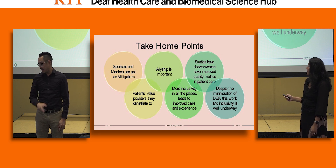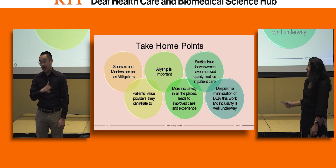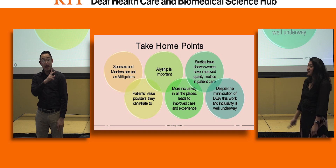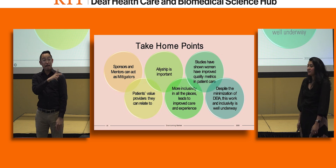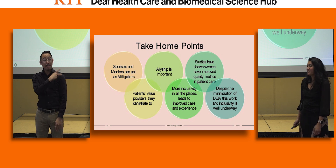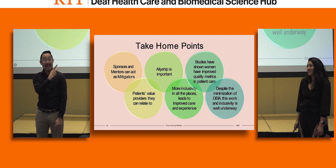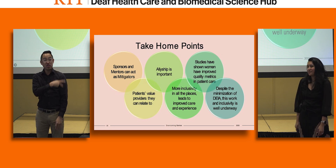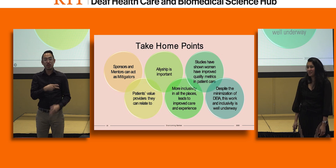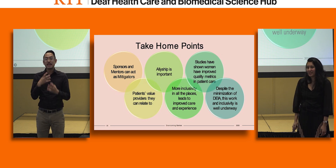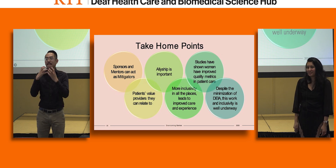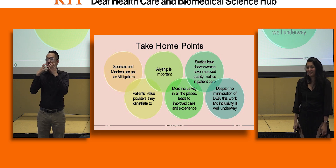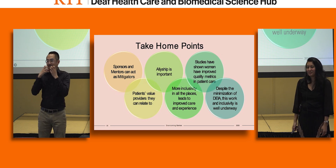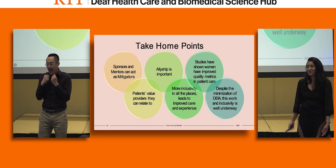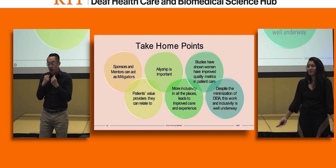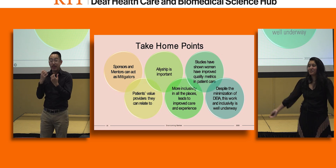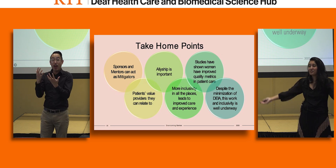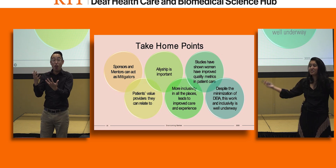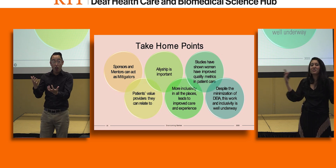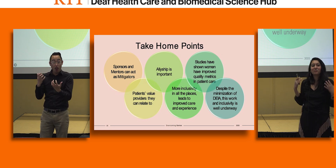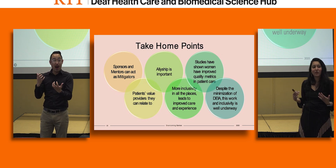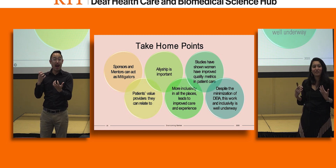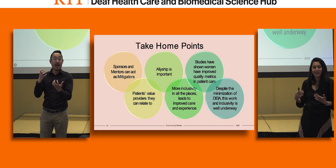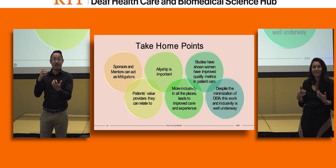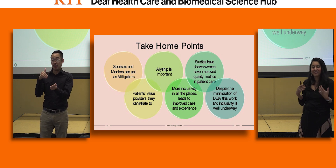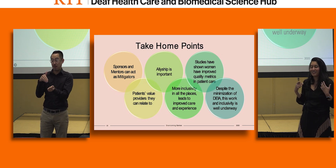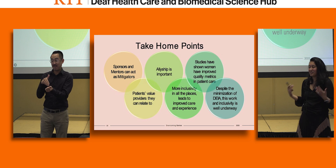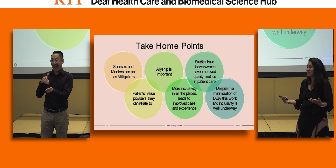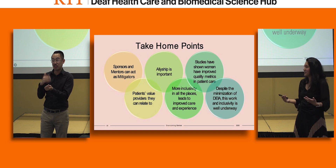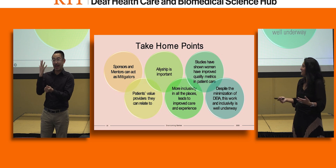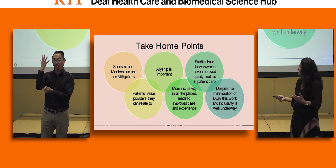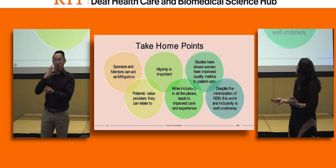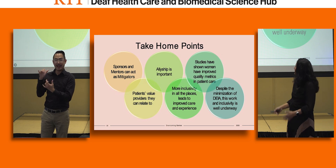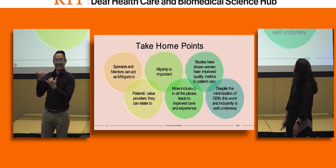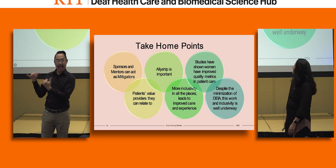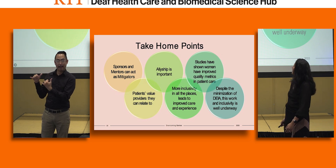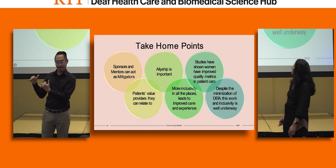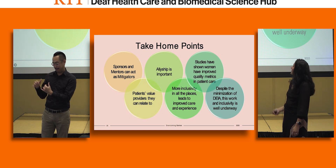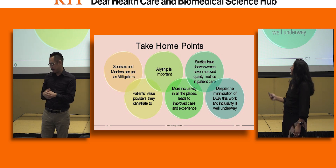Providers they can relate to. So, there should be more of us in medicine.